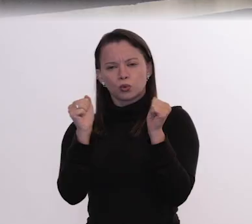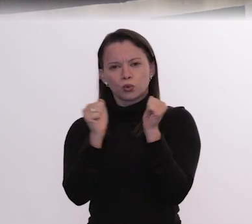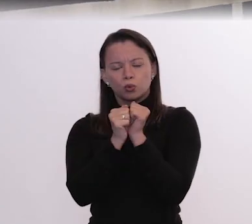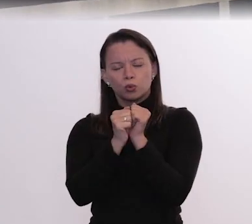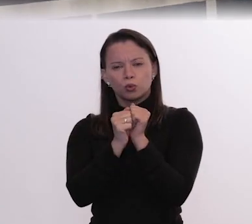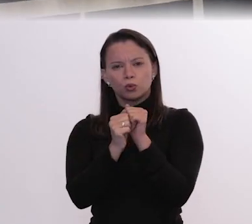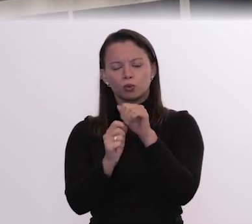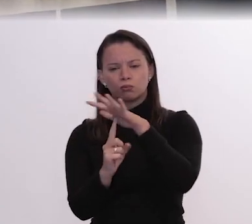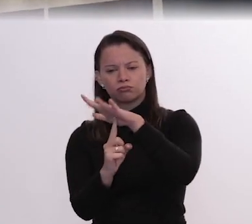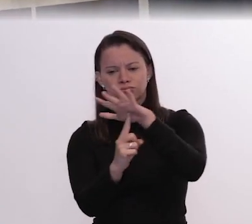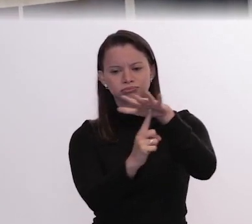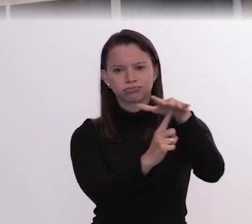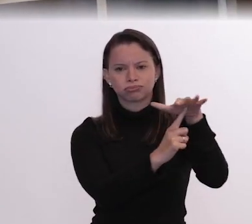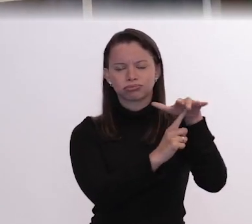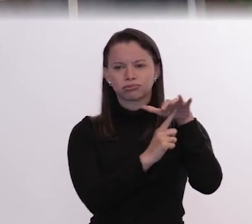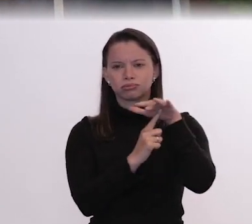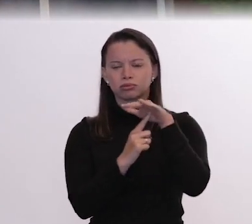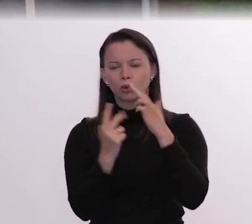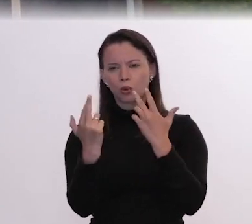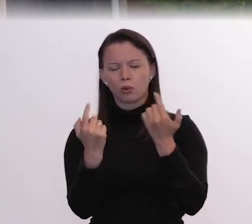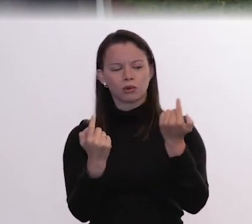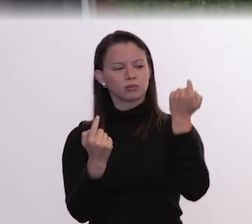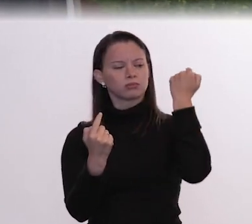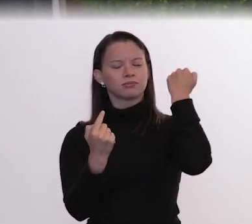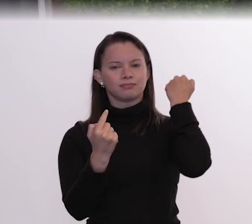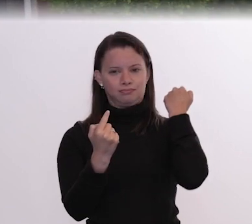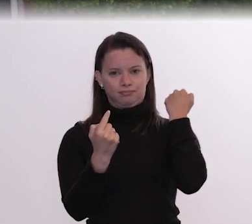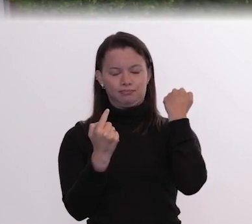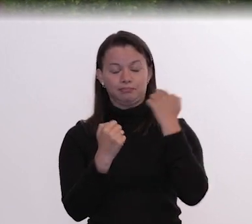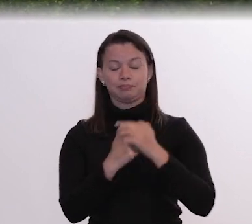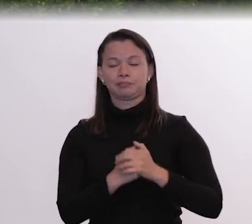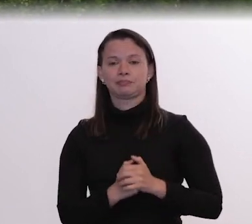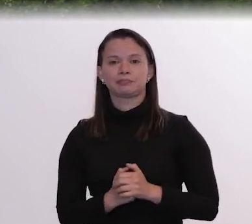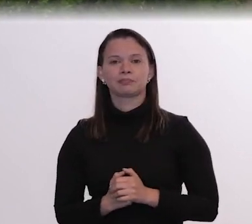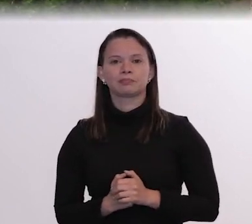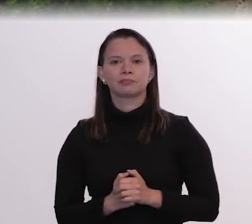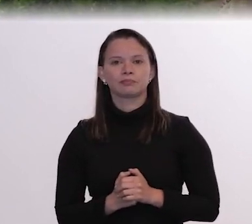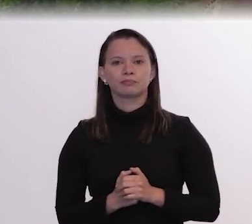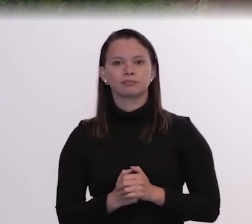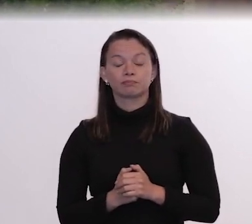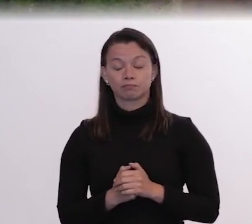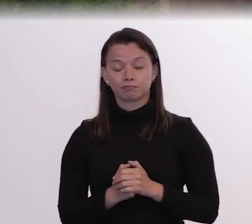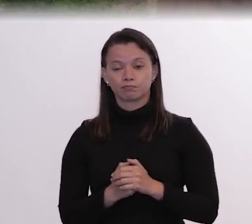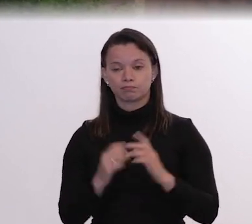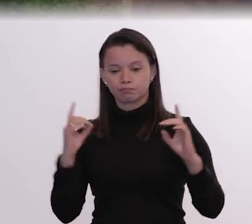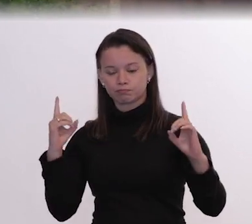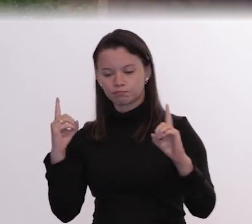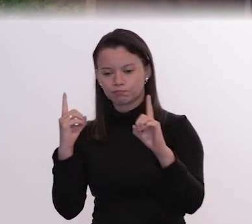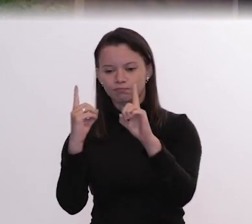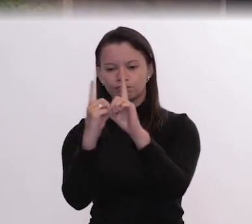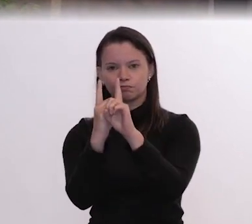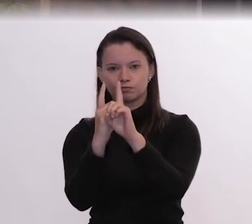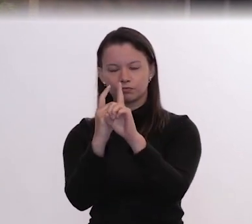was highly selective, but it was a meeting place. And that remained, the carnival was here,